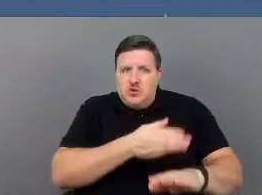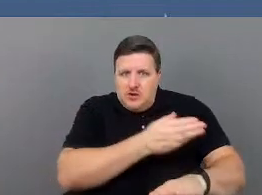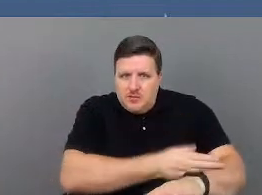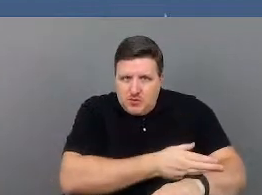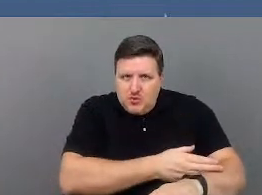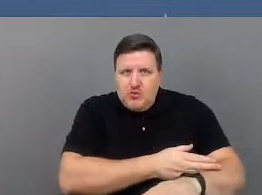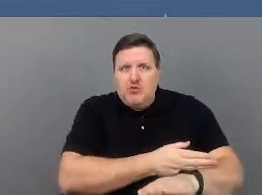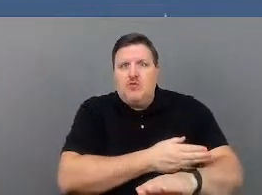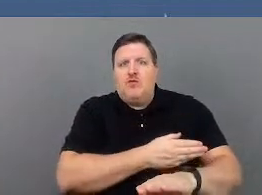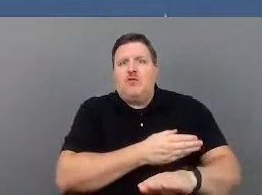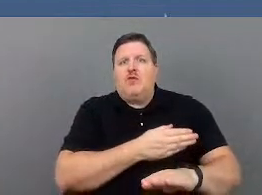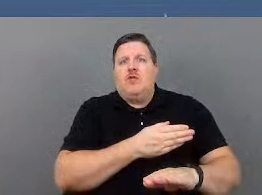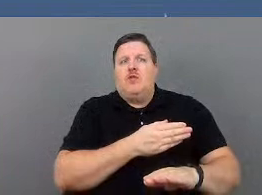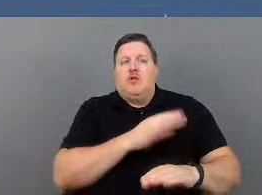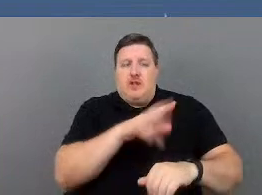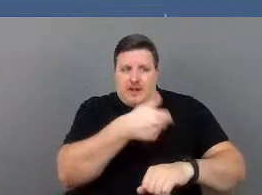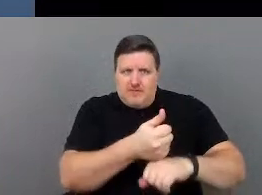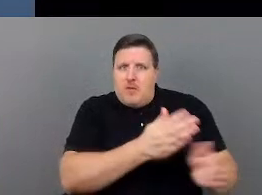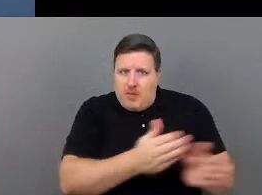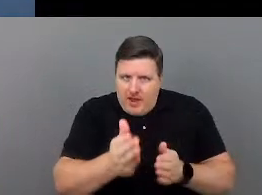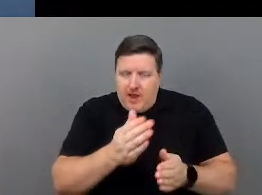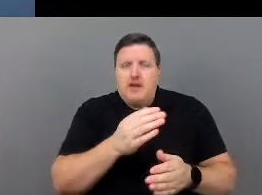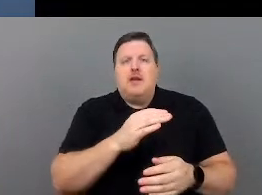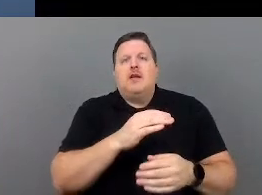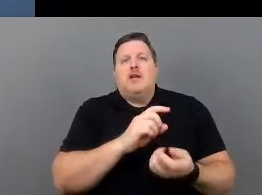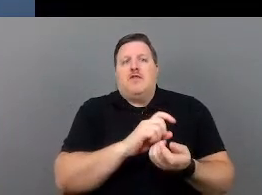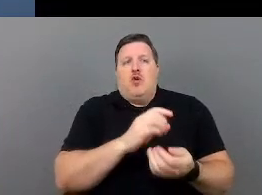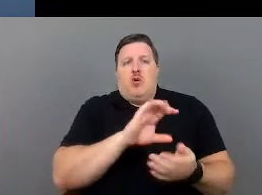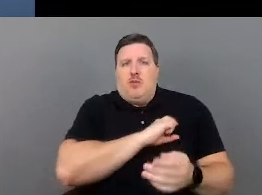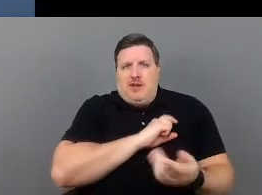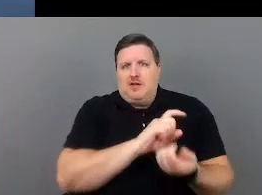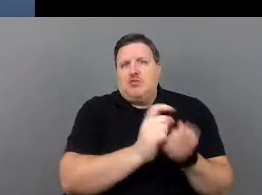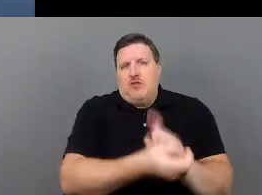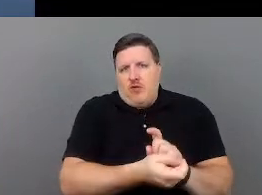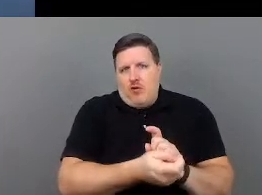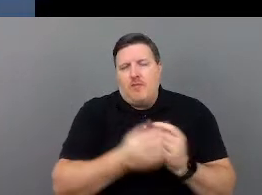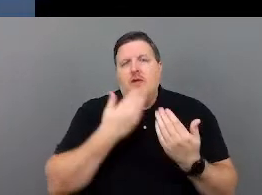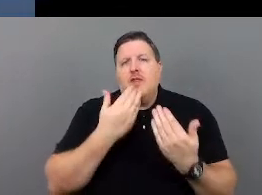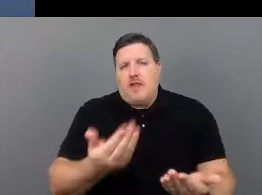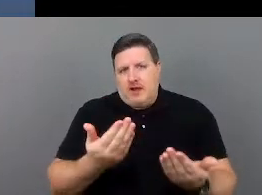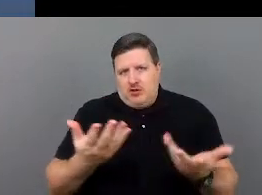THANK YOU. SPEAKER 50 IS TONY